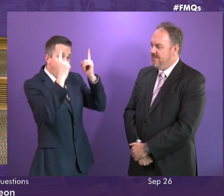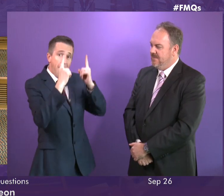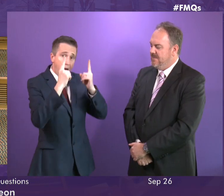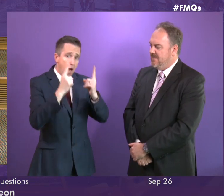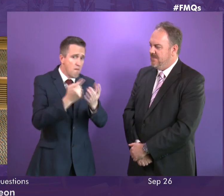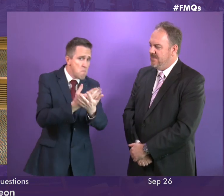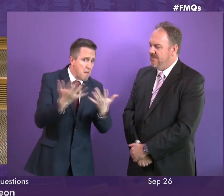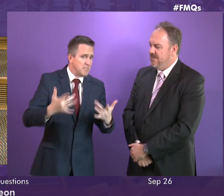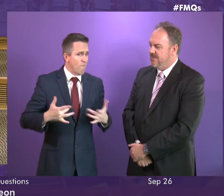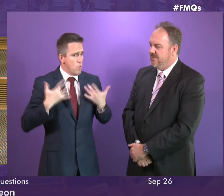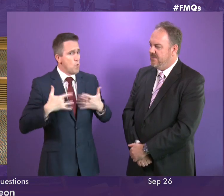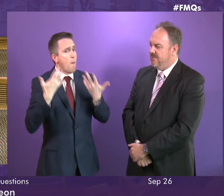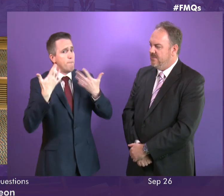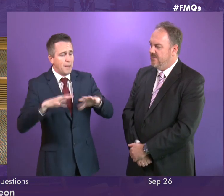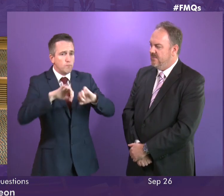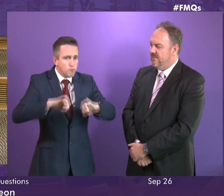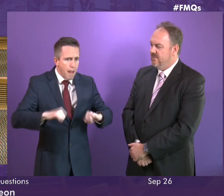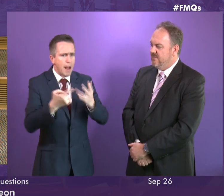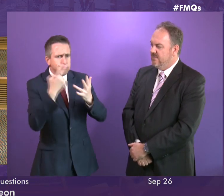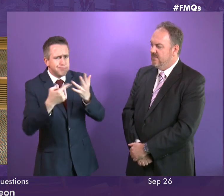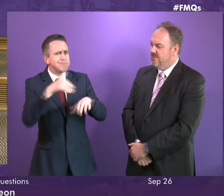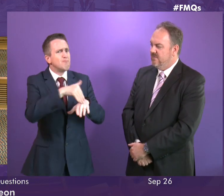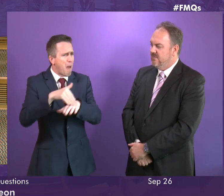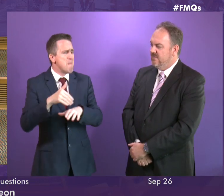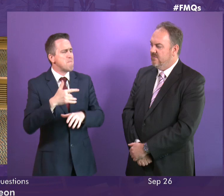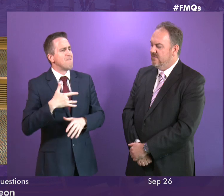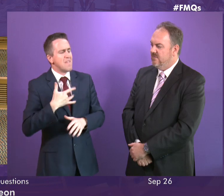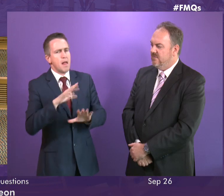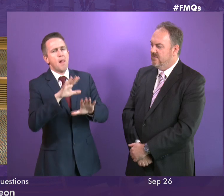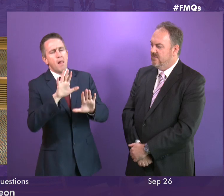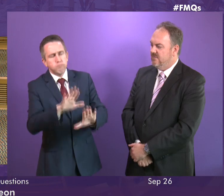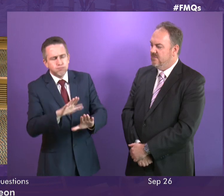that are expressed by people who have been victims of crime—I will not stand here and